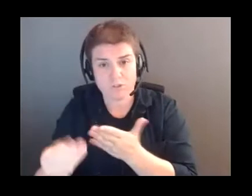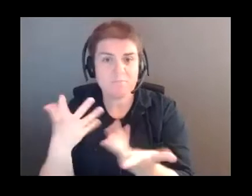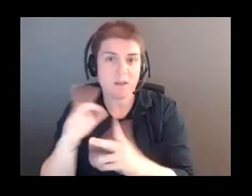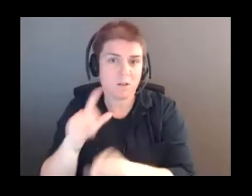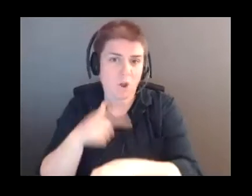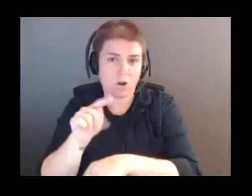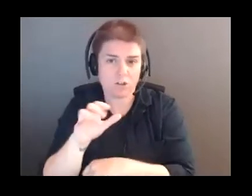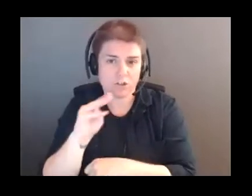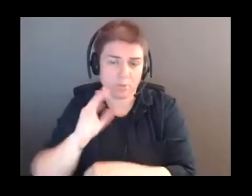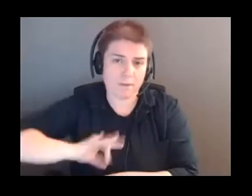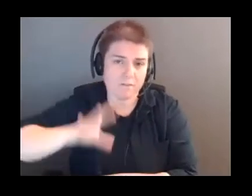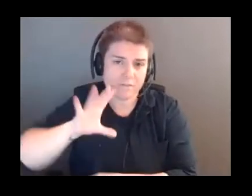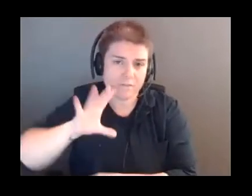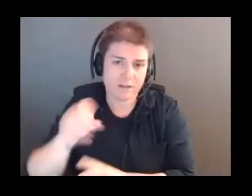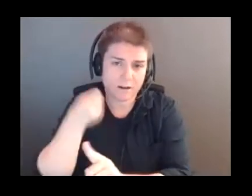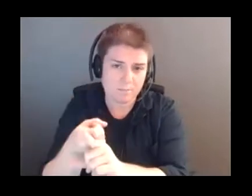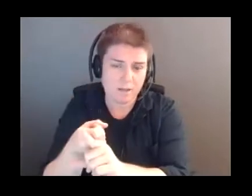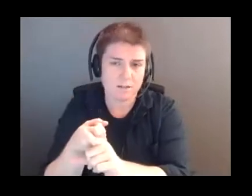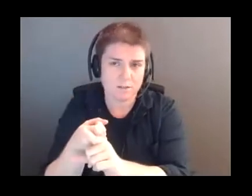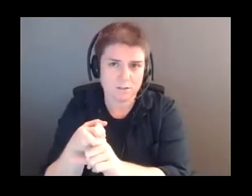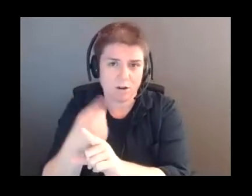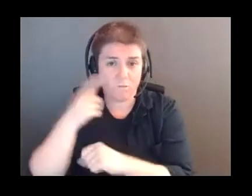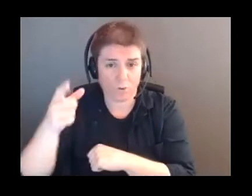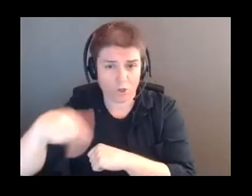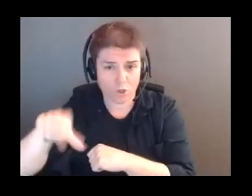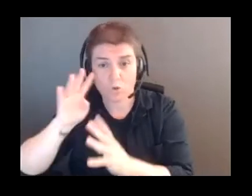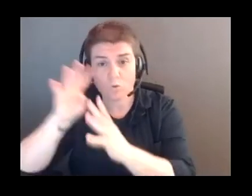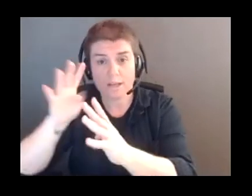and impact for you to create future opportunities.